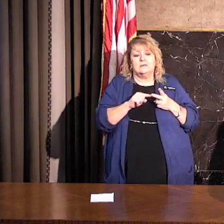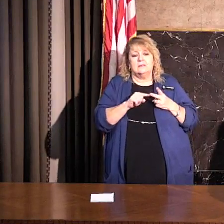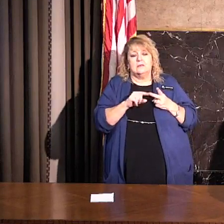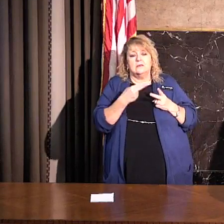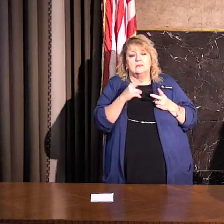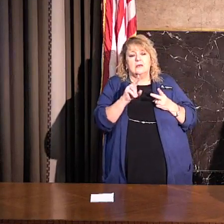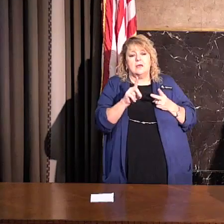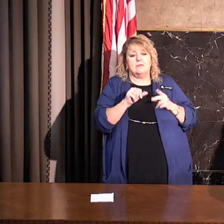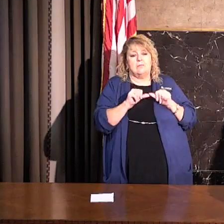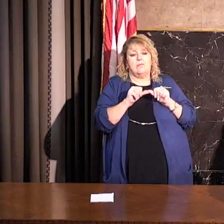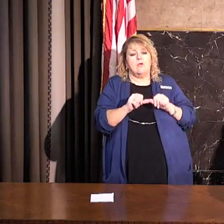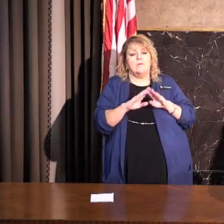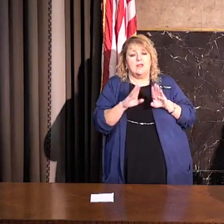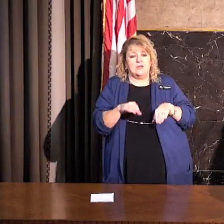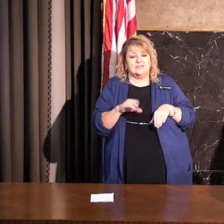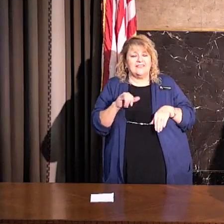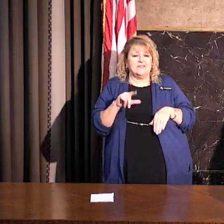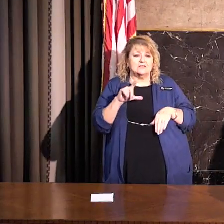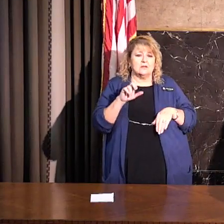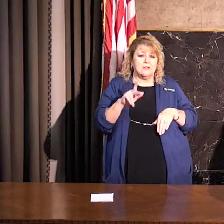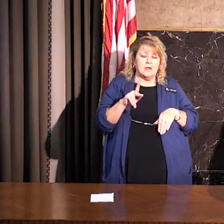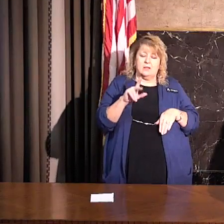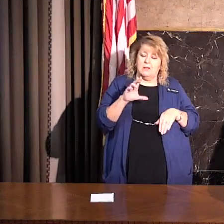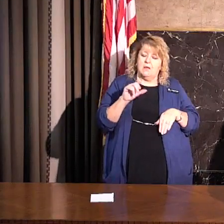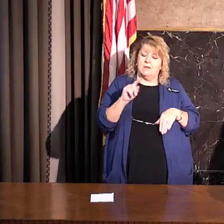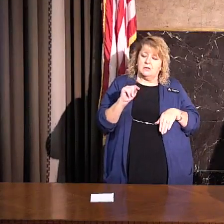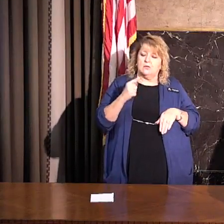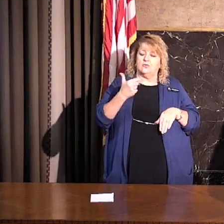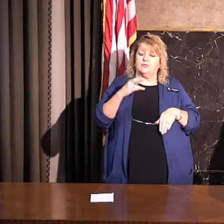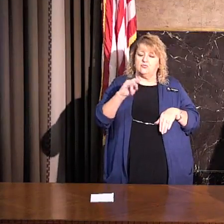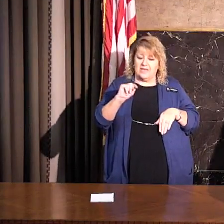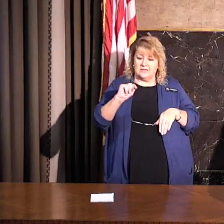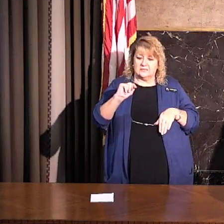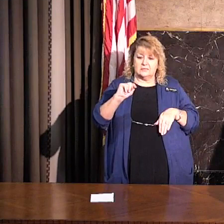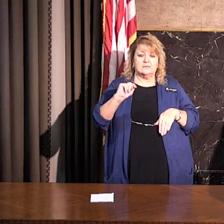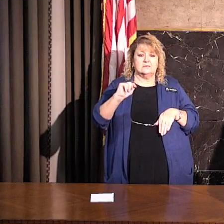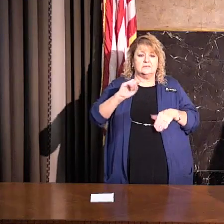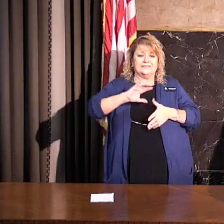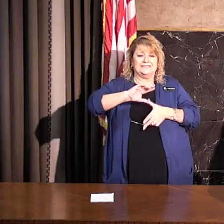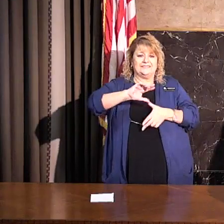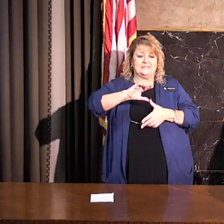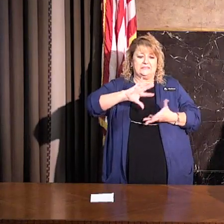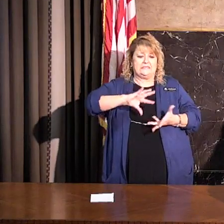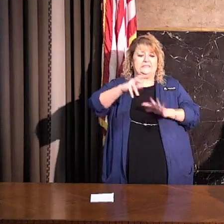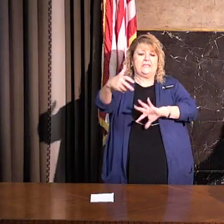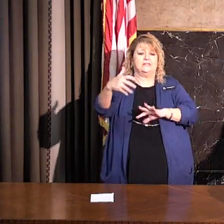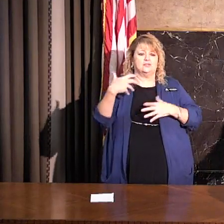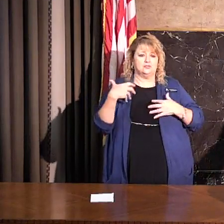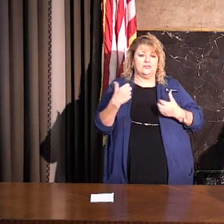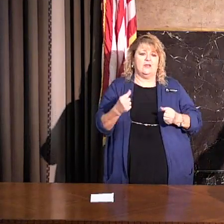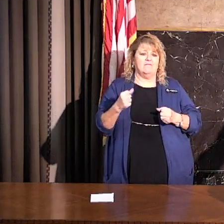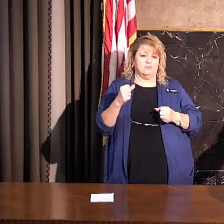disaster recovery uh funds, and I know that while I was in